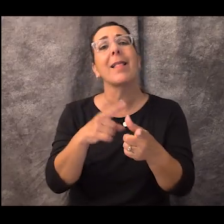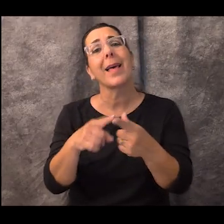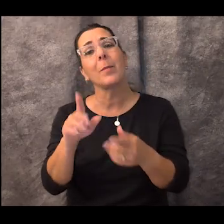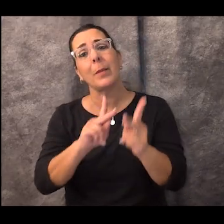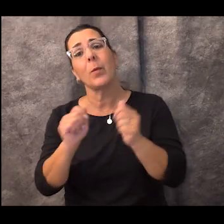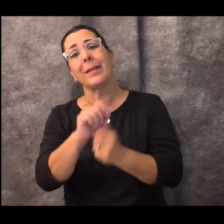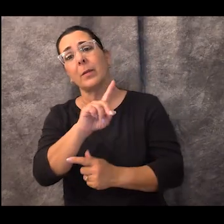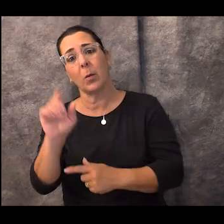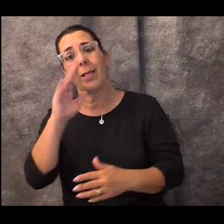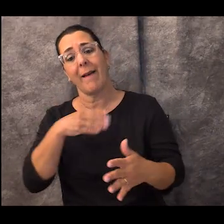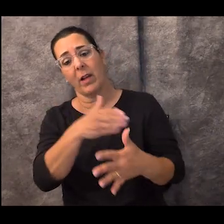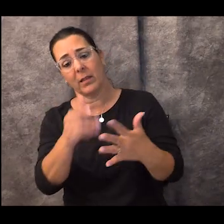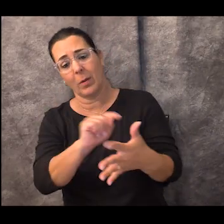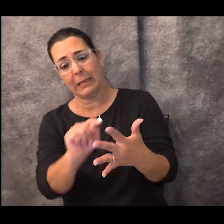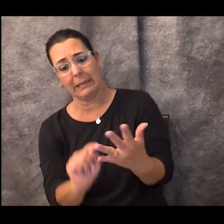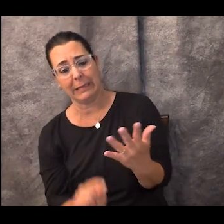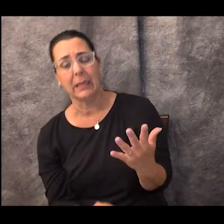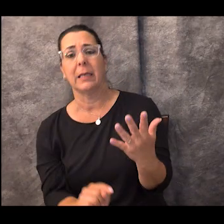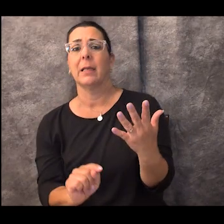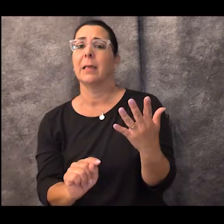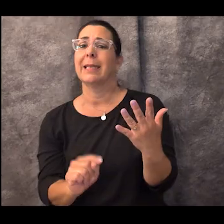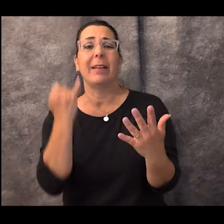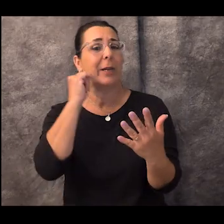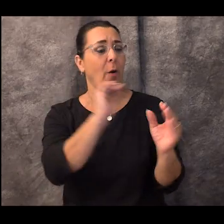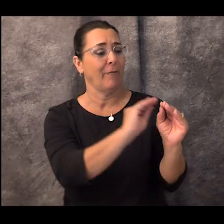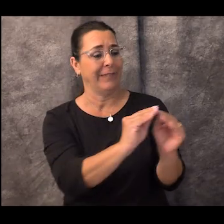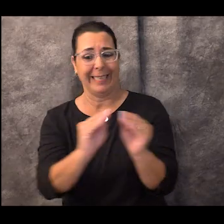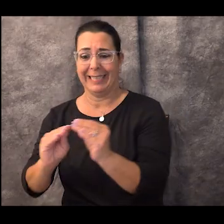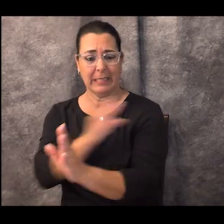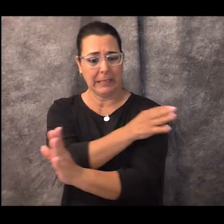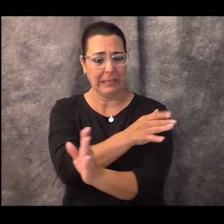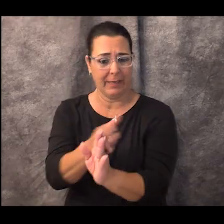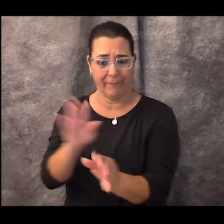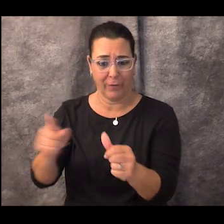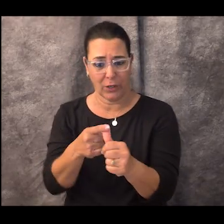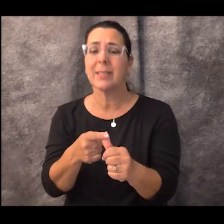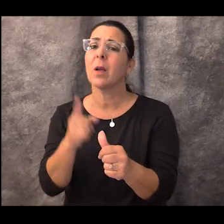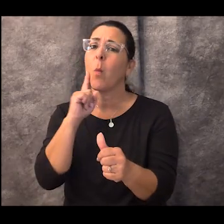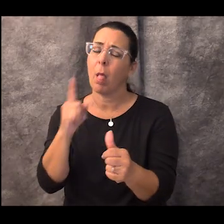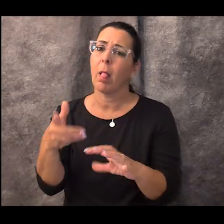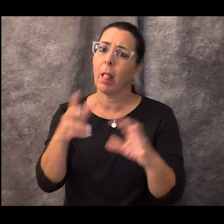Unless we fix some of these other issues first. And I think we should have some real conversations about